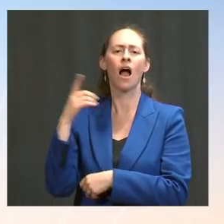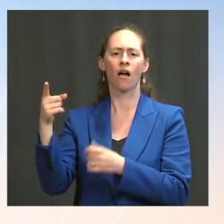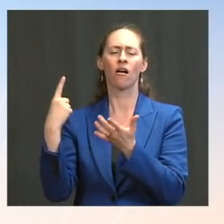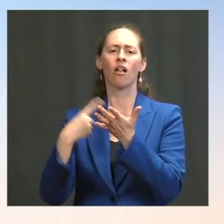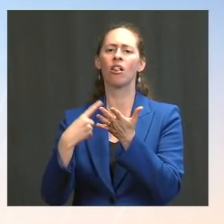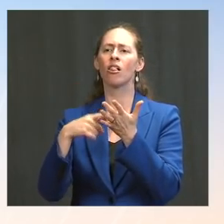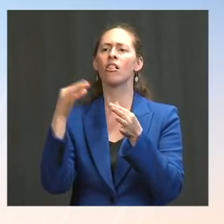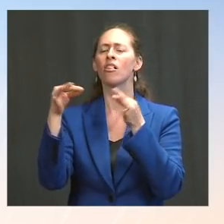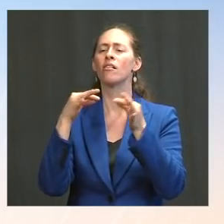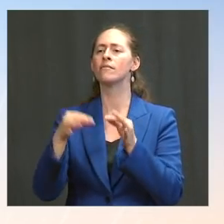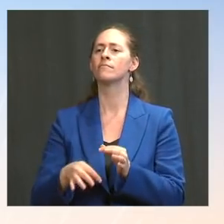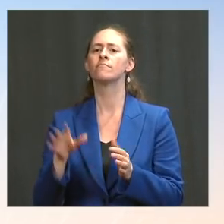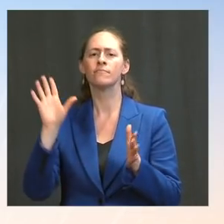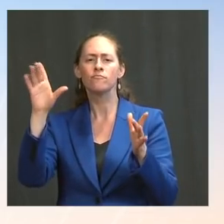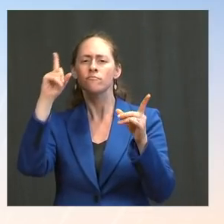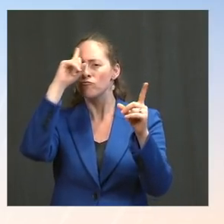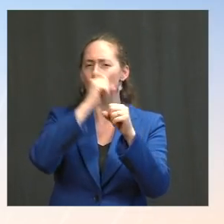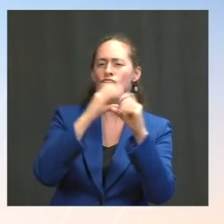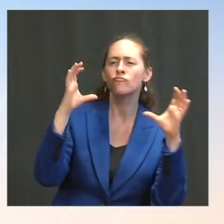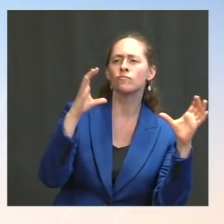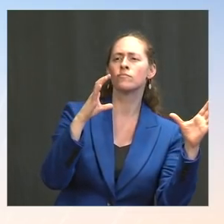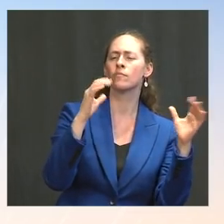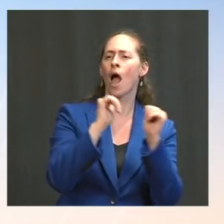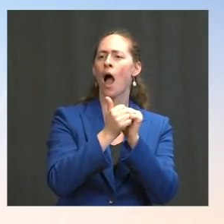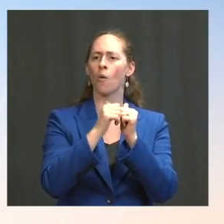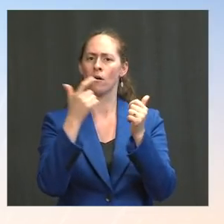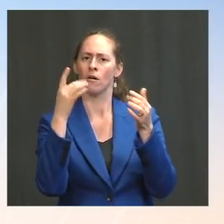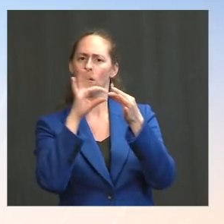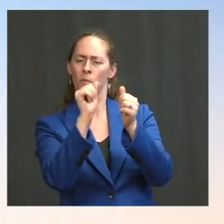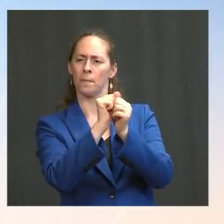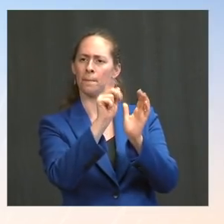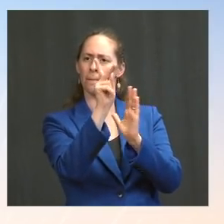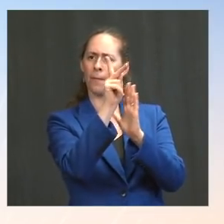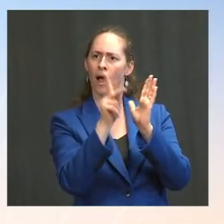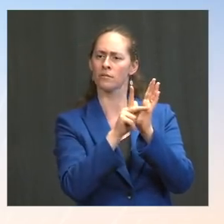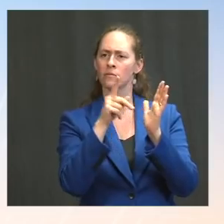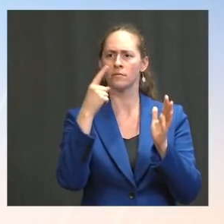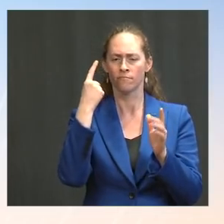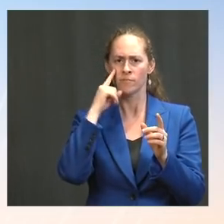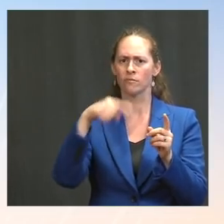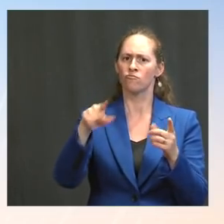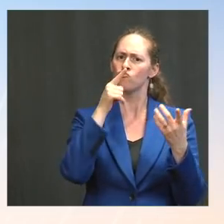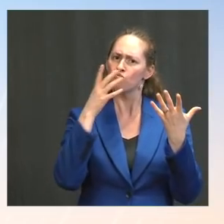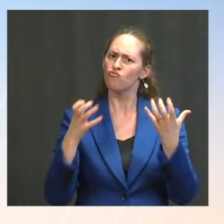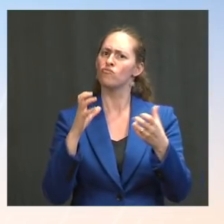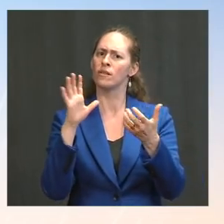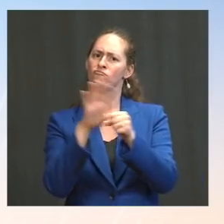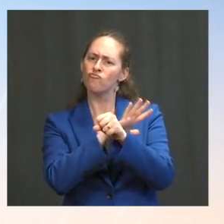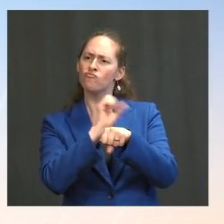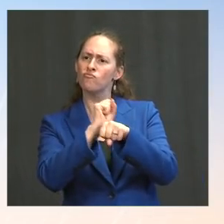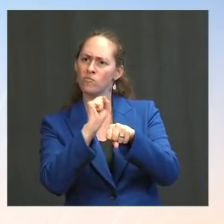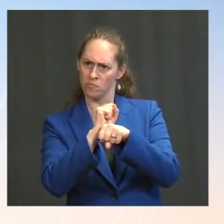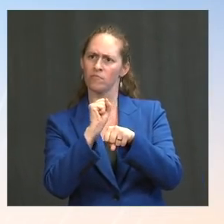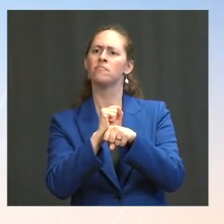is to have policies in place to get us to full employment as quickly as possible. I would note, to your question about the most important policies: